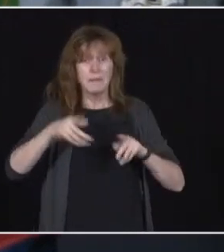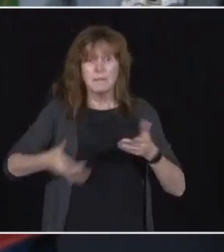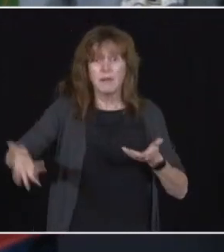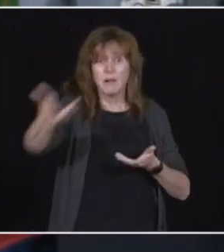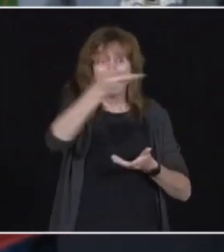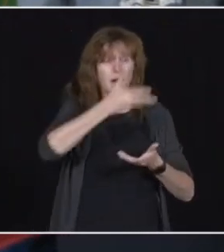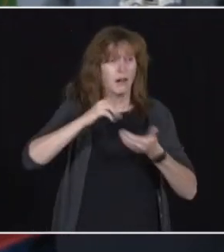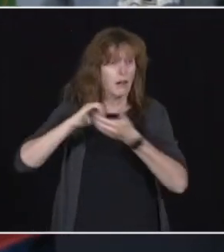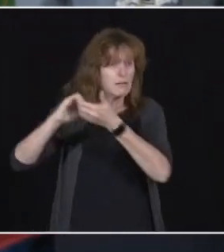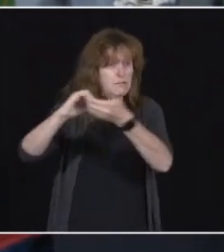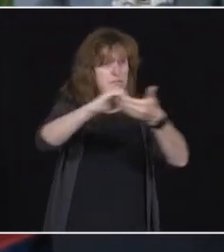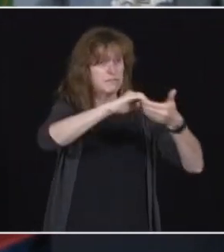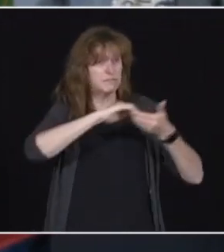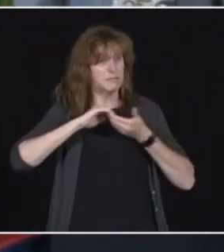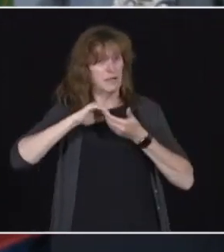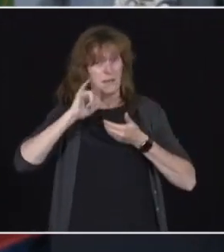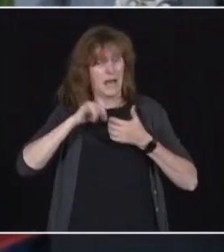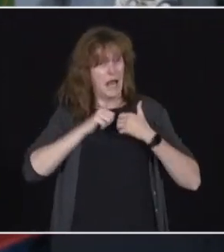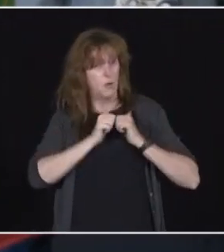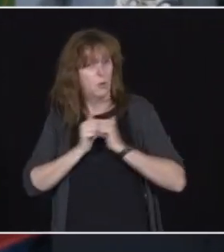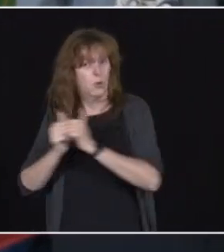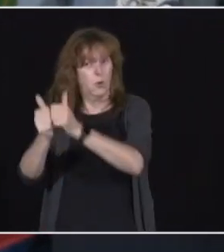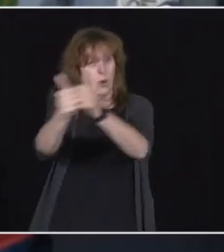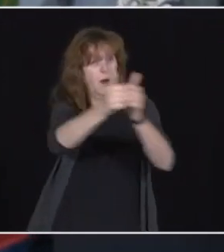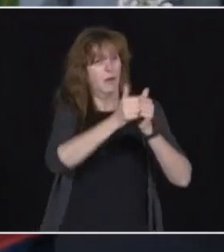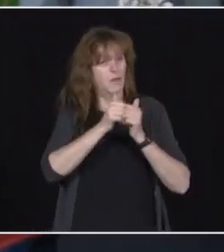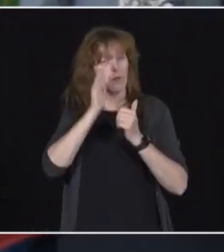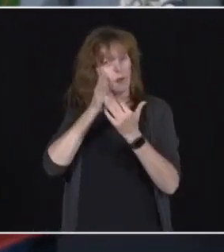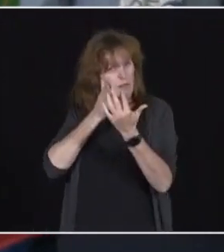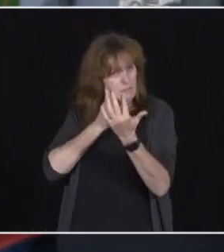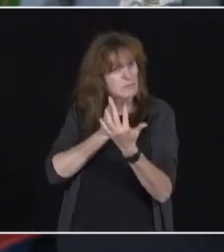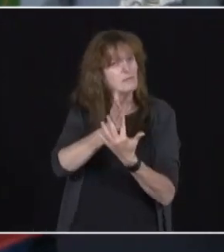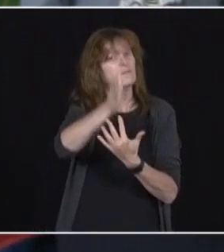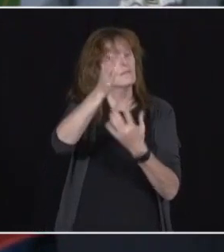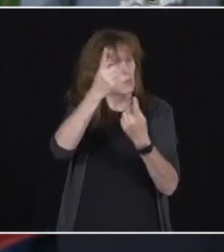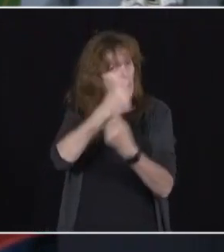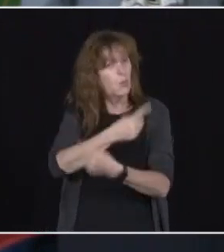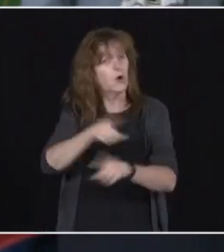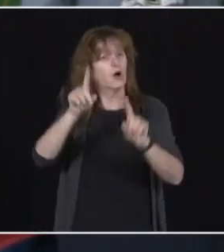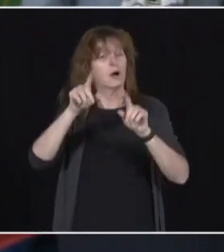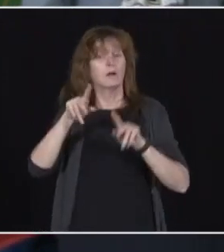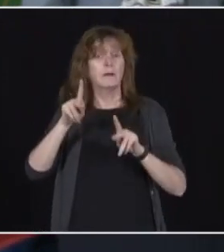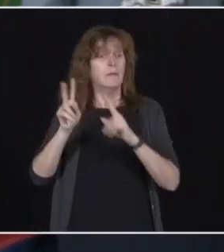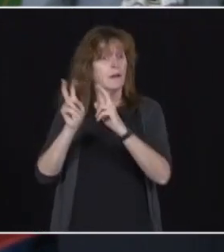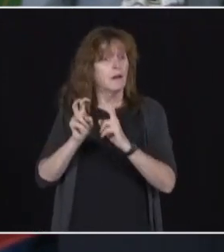the ball for a second. We will never take our foot off the pedal for a second.